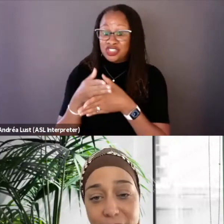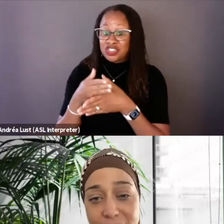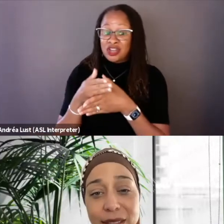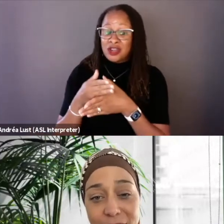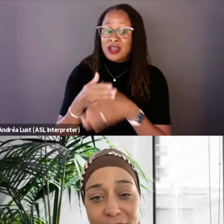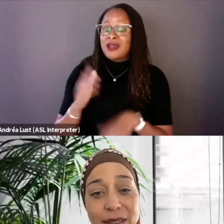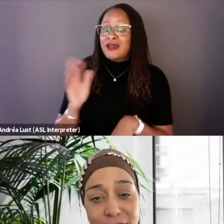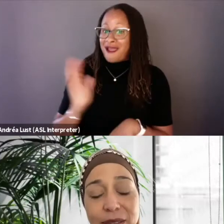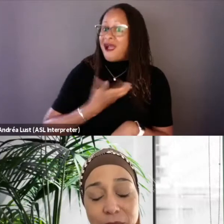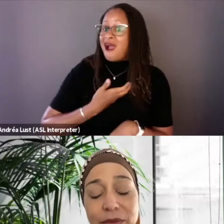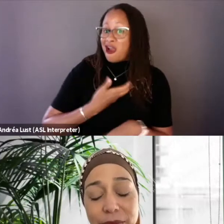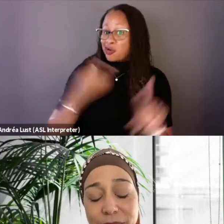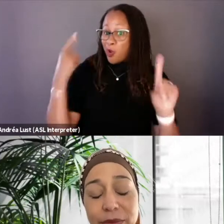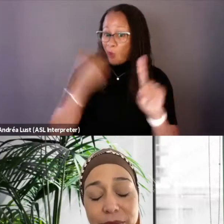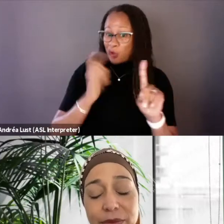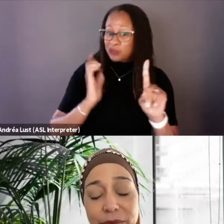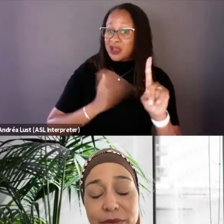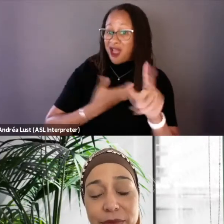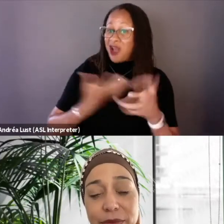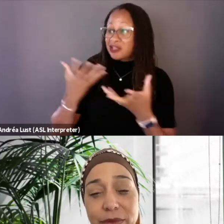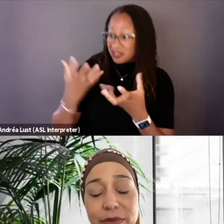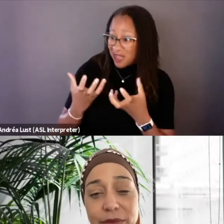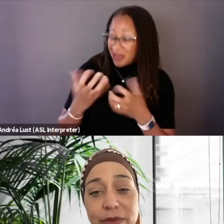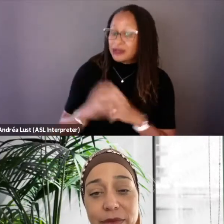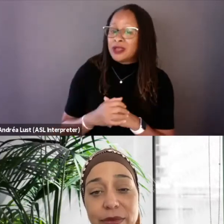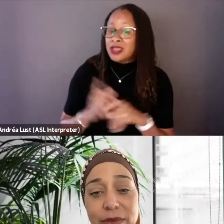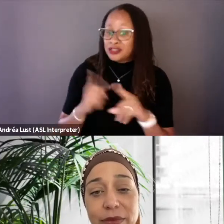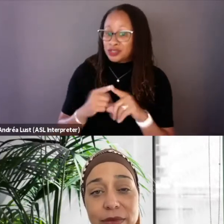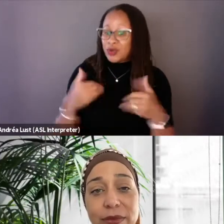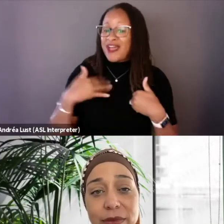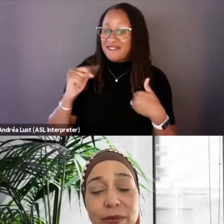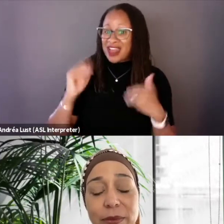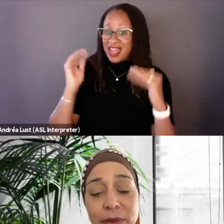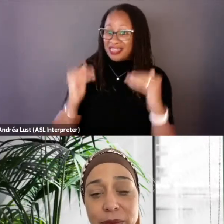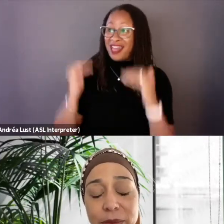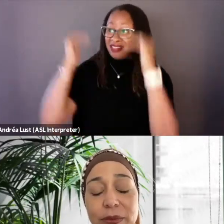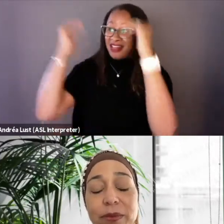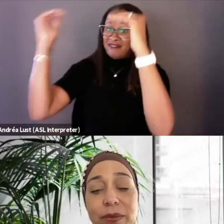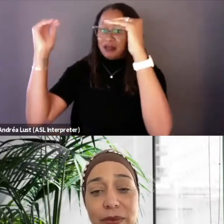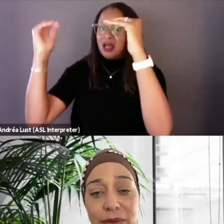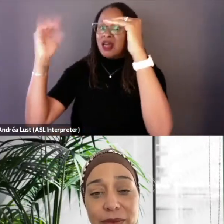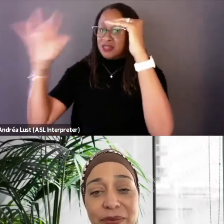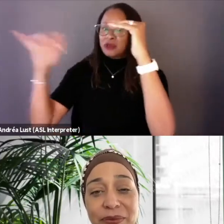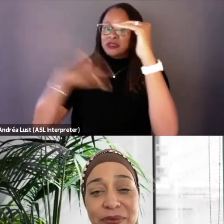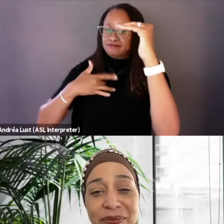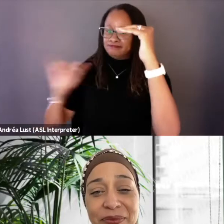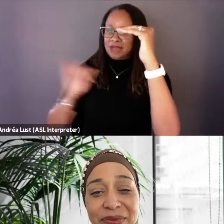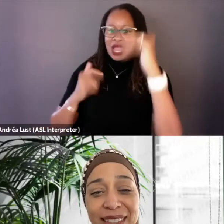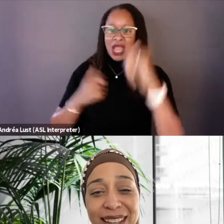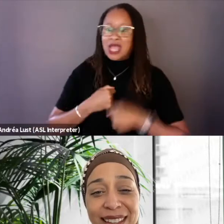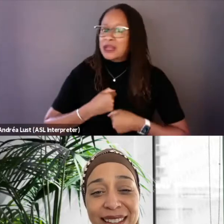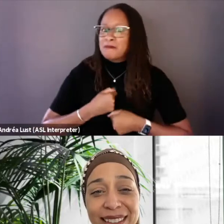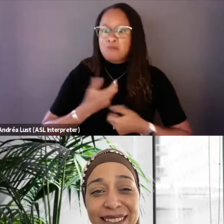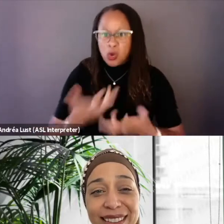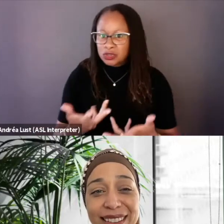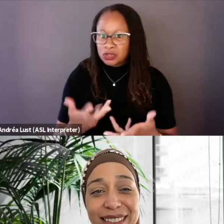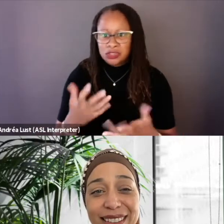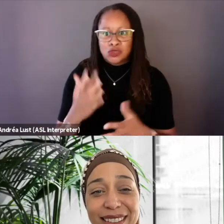And they shared our desire to have it at that level. I'm emotional right now, because it's rare you get to have a partner like that,